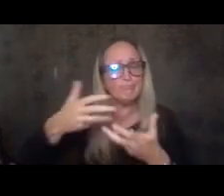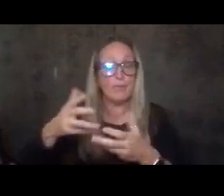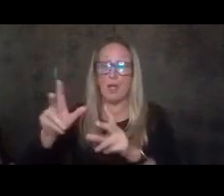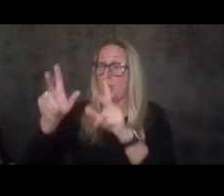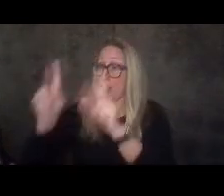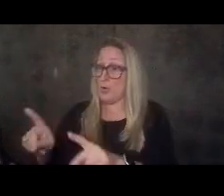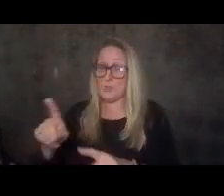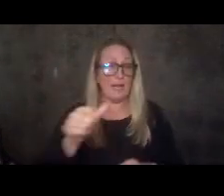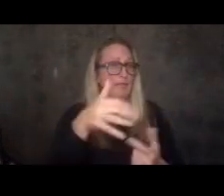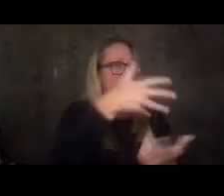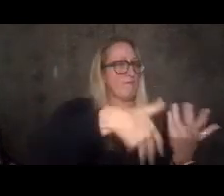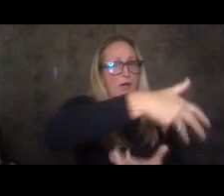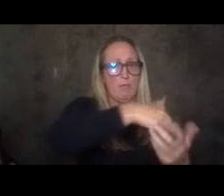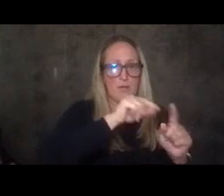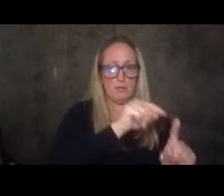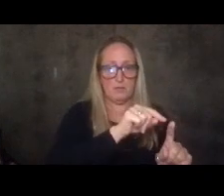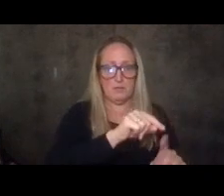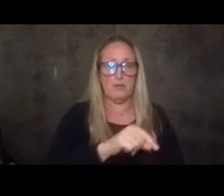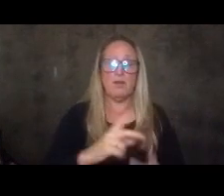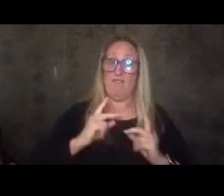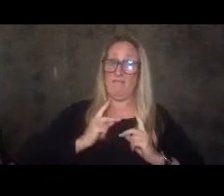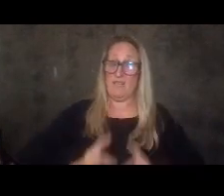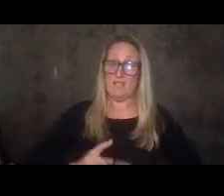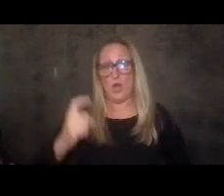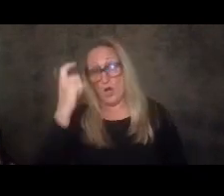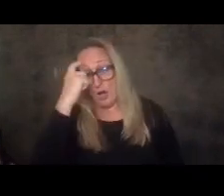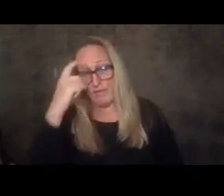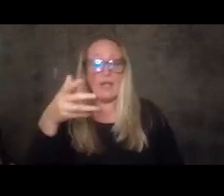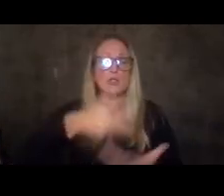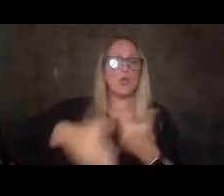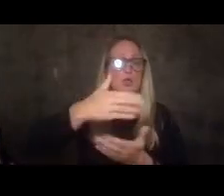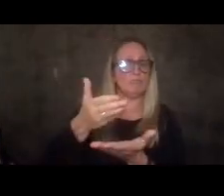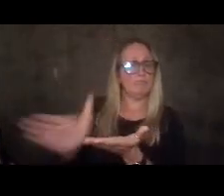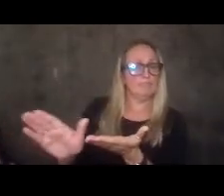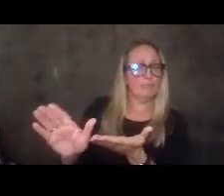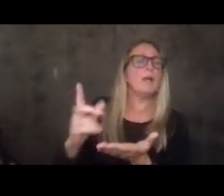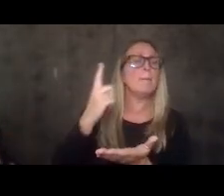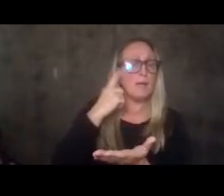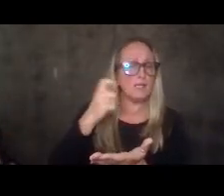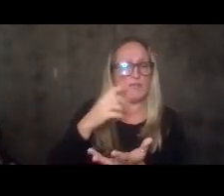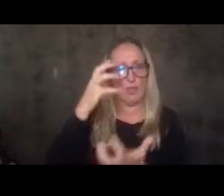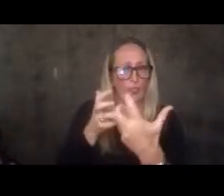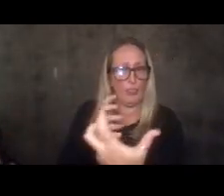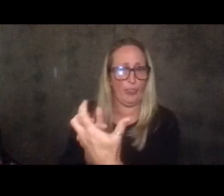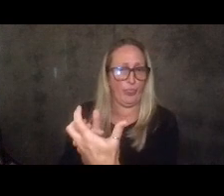and their environments. Physical, cognitive, and social exclusion are the result of a mismatch between what a person wants to